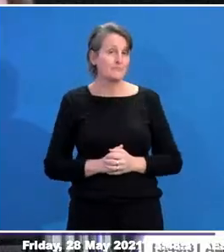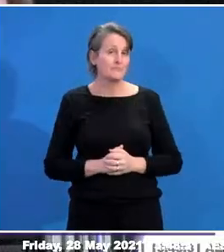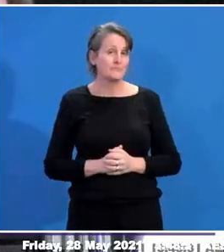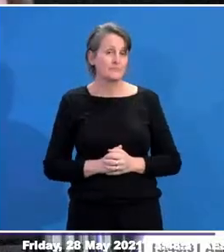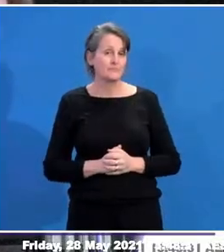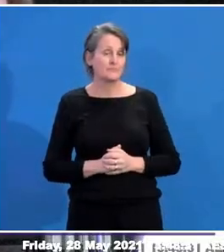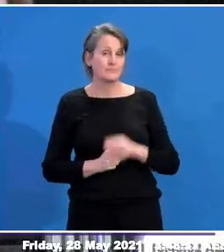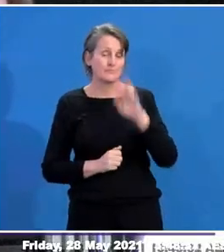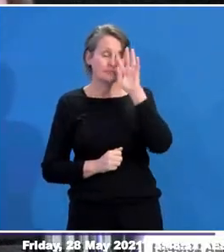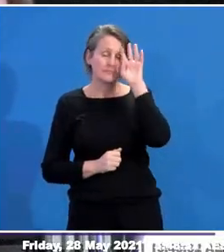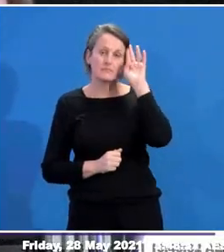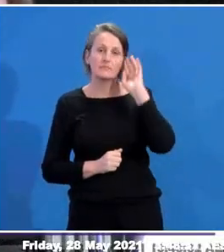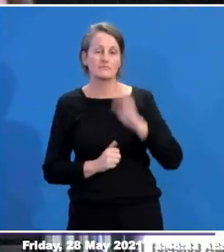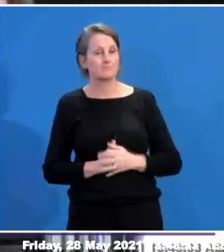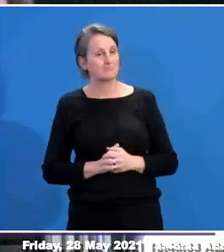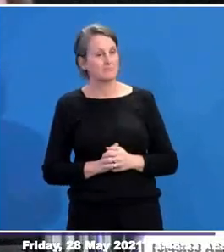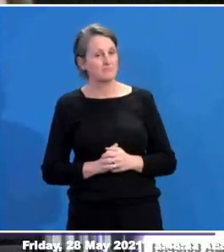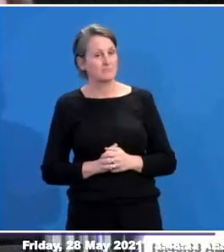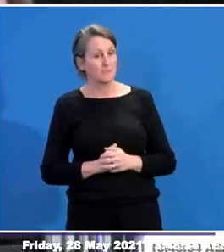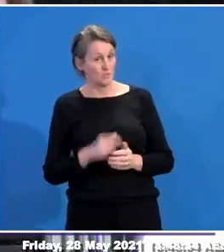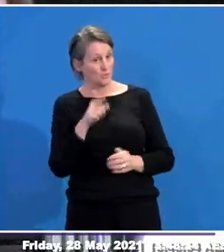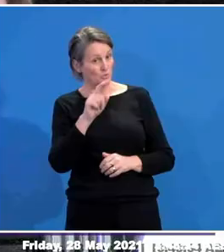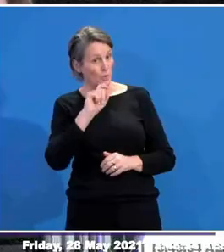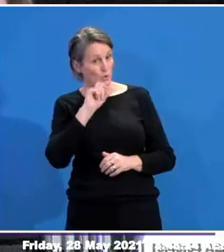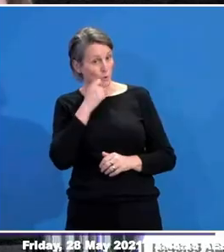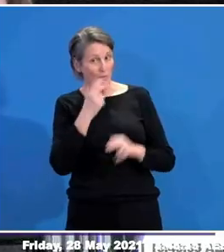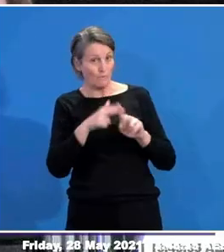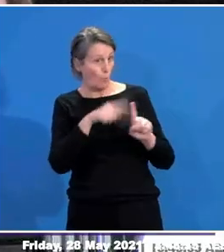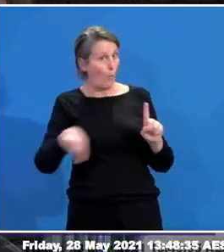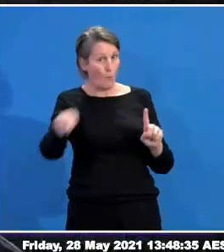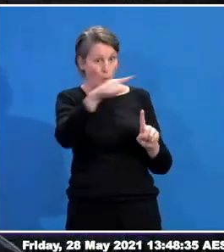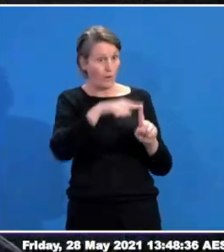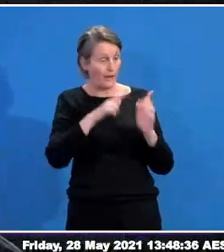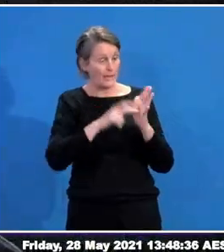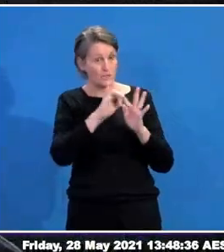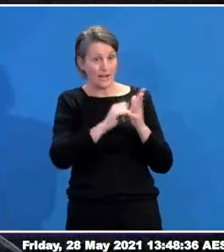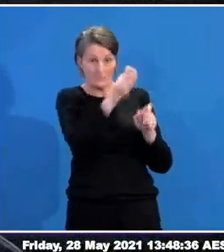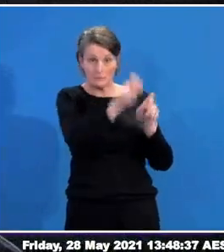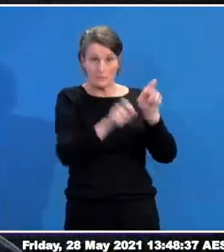And is that a model you are going to move to across the Board? MR McNAUGHTON: Yes, yes.